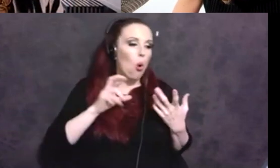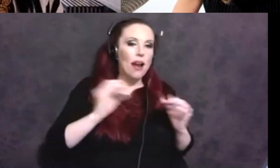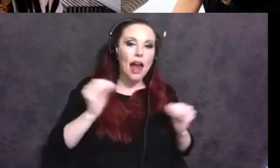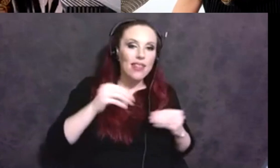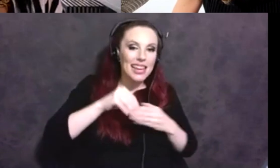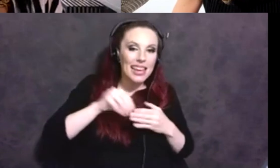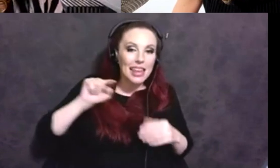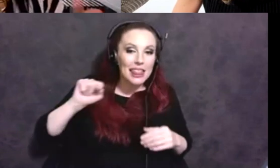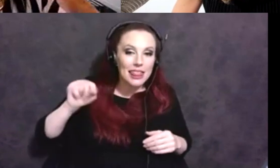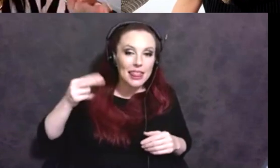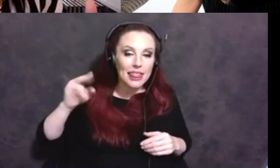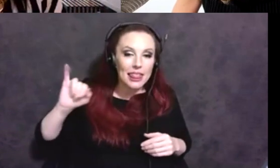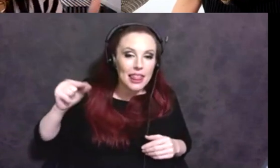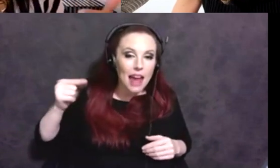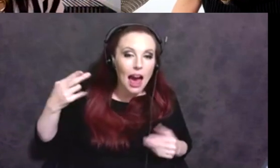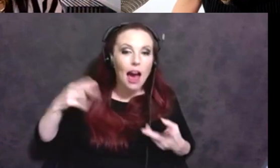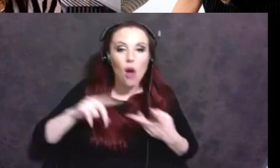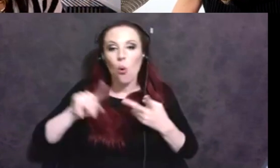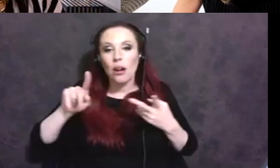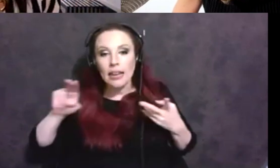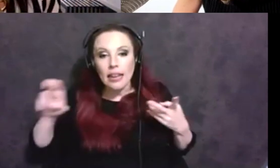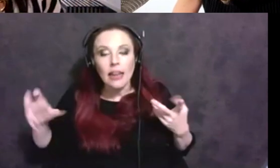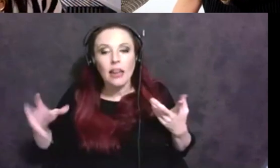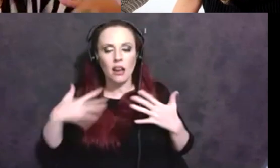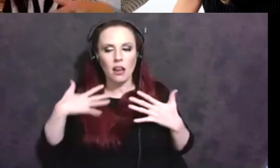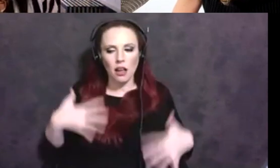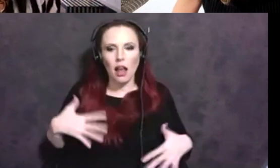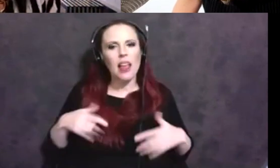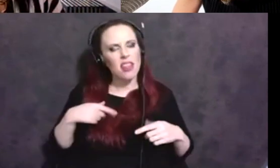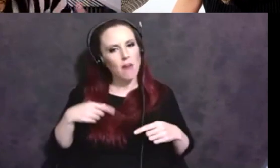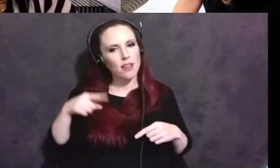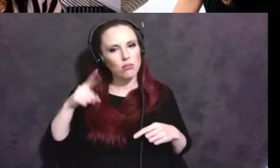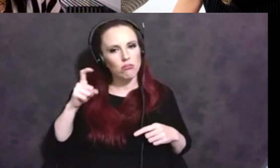actually feeling nothing. Well, where are you feeling the nothingness? What does it